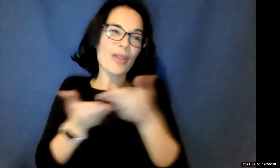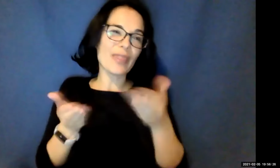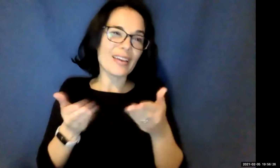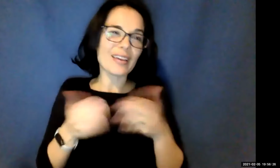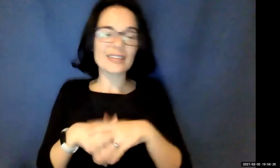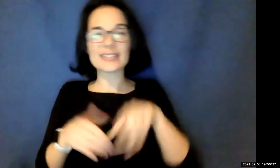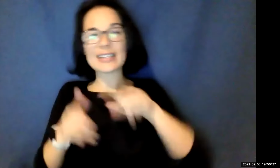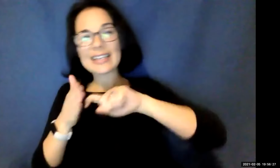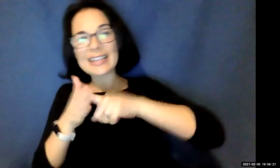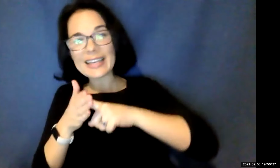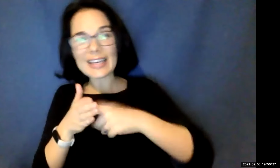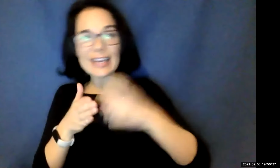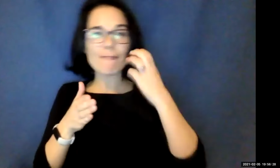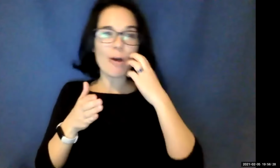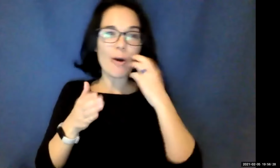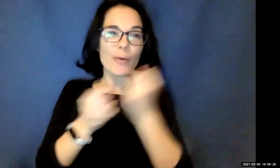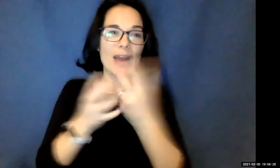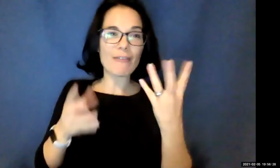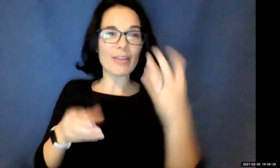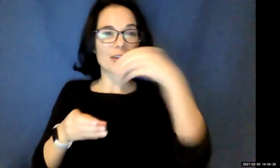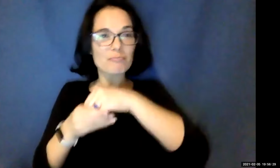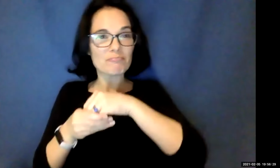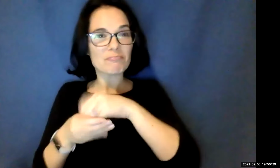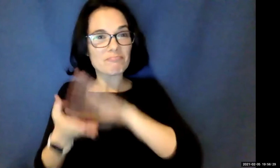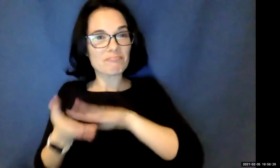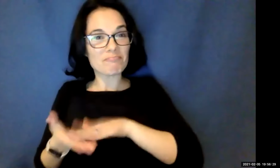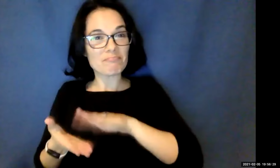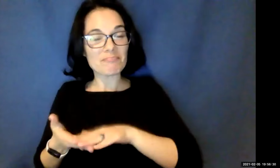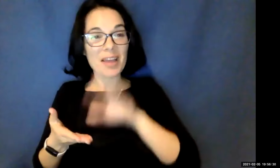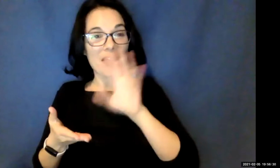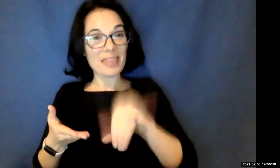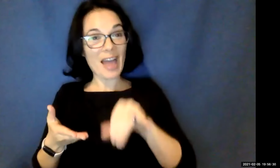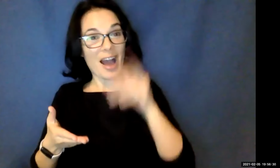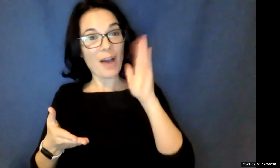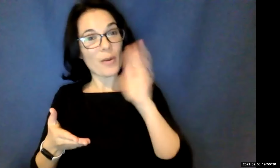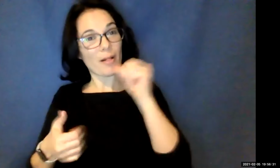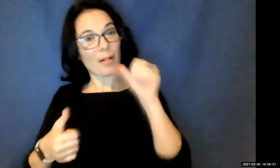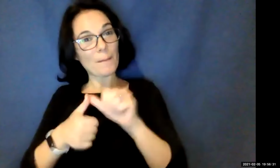keys, that we will happily mail to the winner tonight.